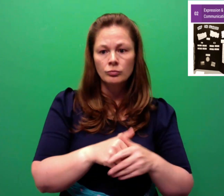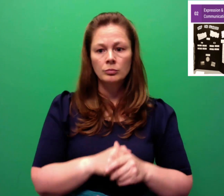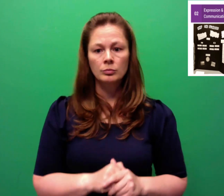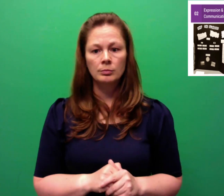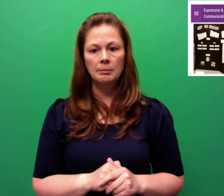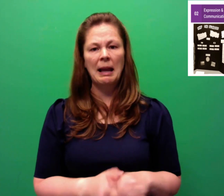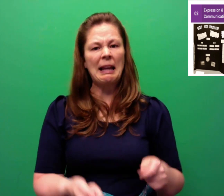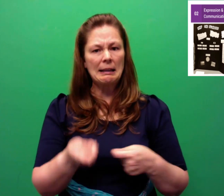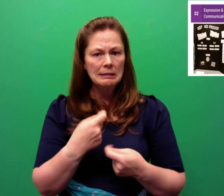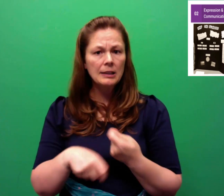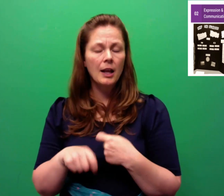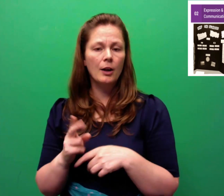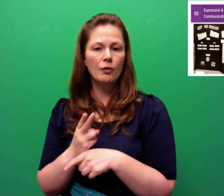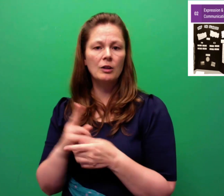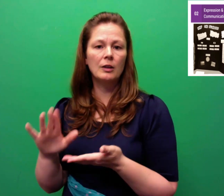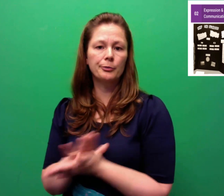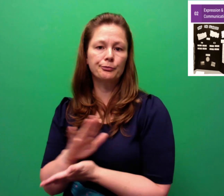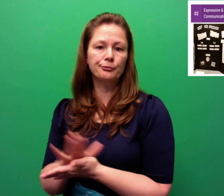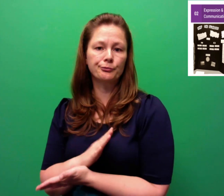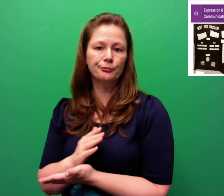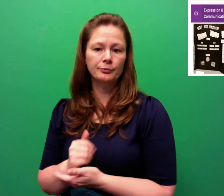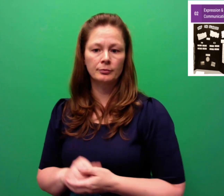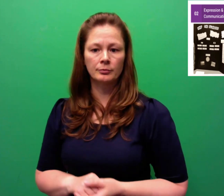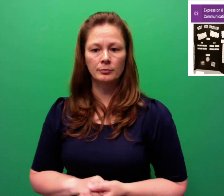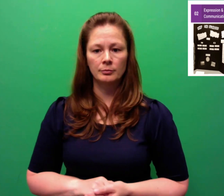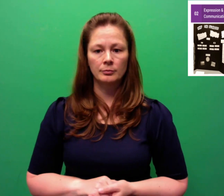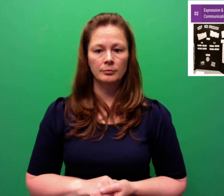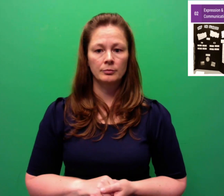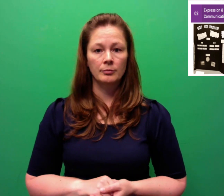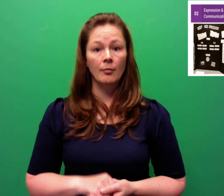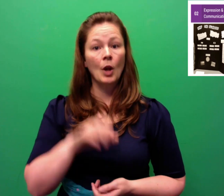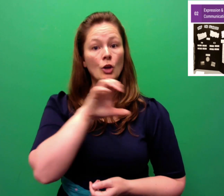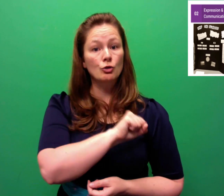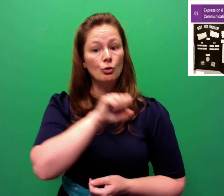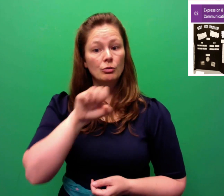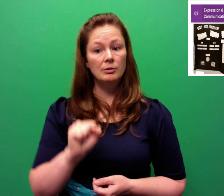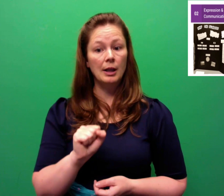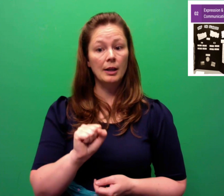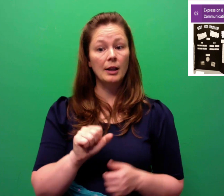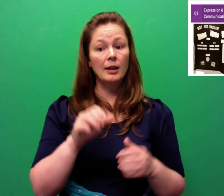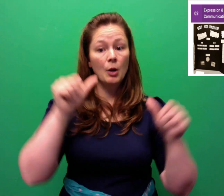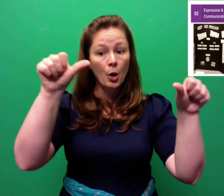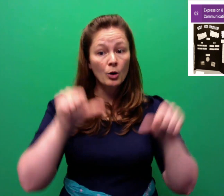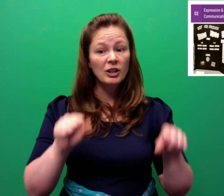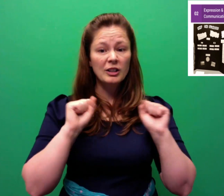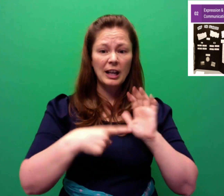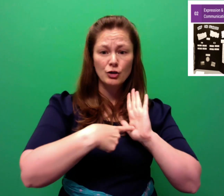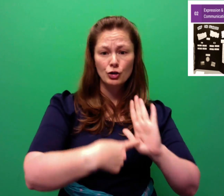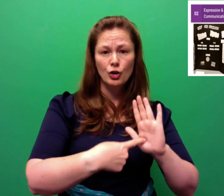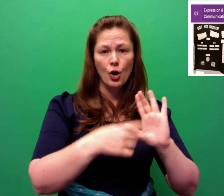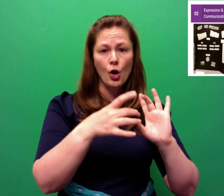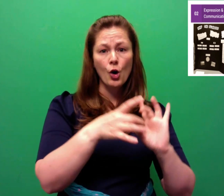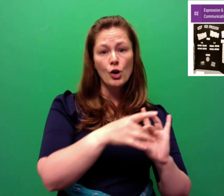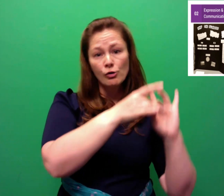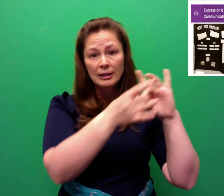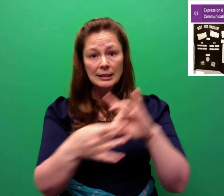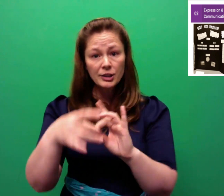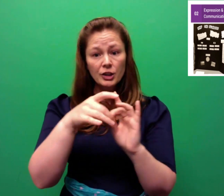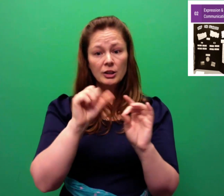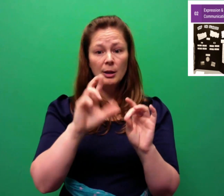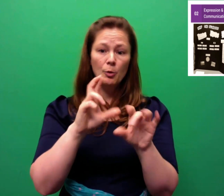Instead of completing a worksheet in social studies posters can show